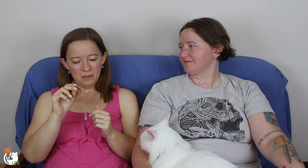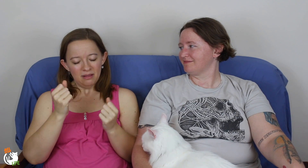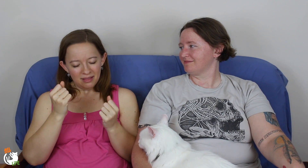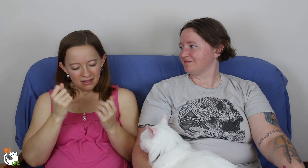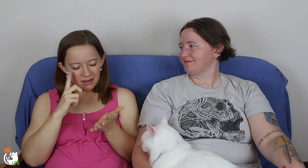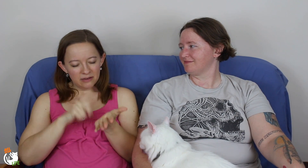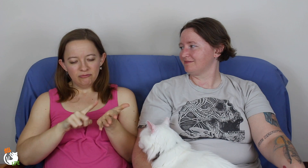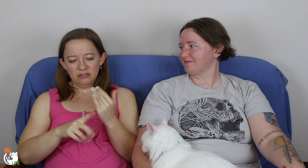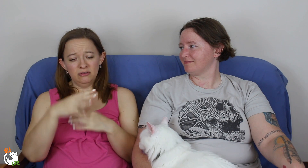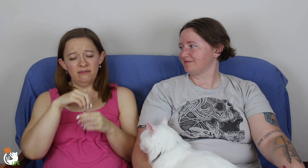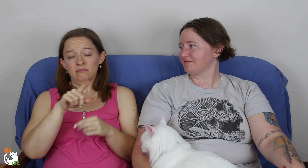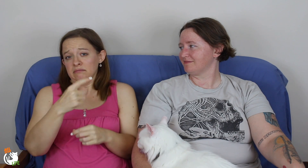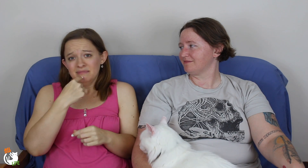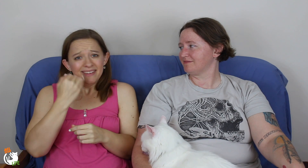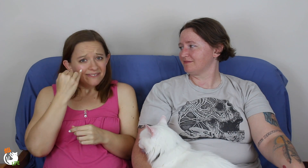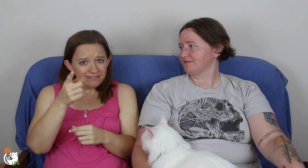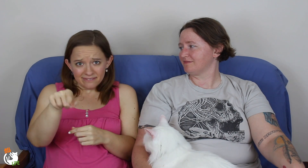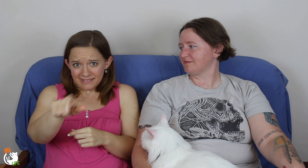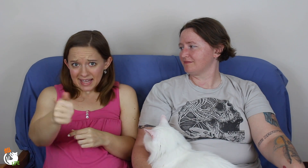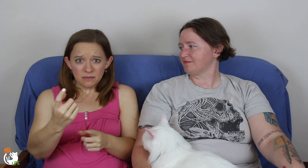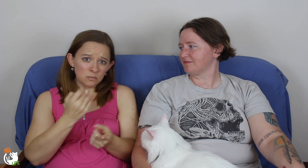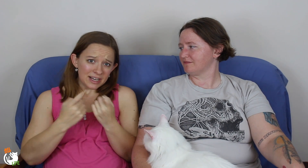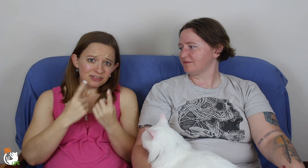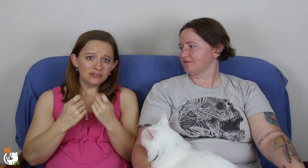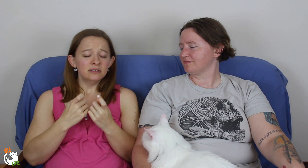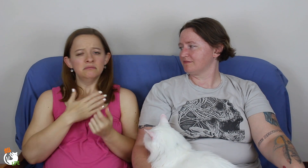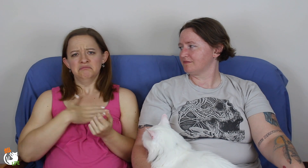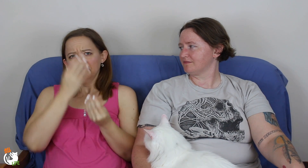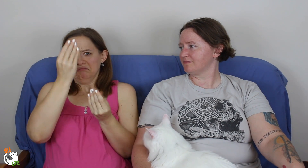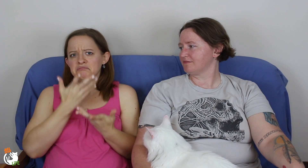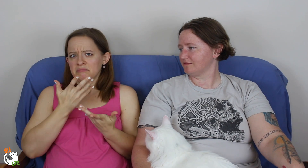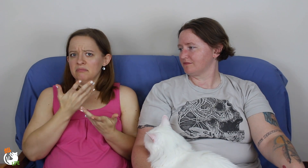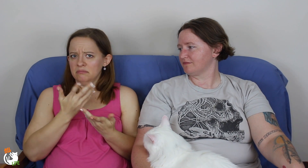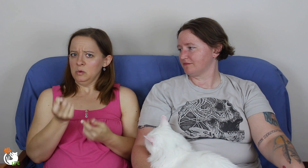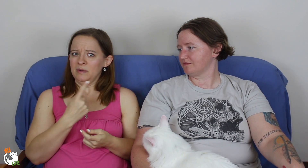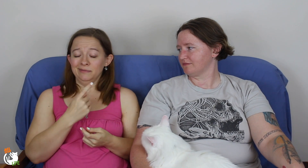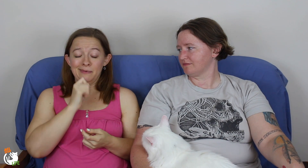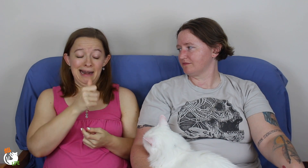No! There's a lot of research involved. Like I said, if you have any questions, let us know! Ask us.